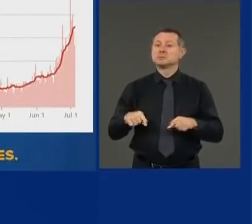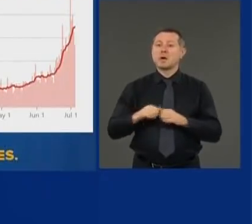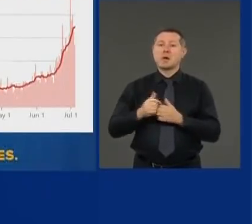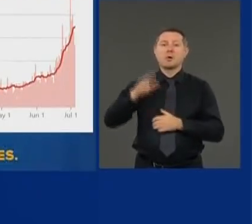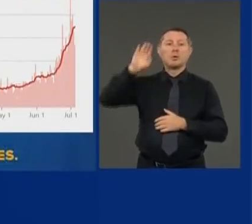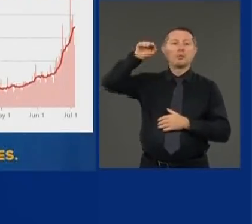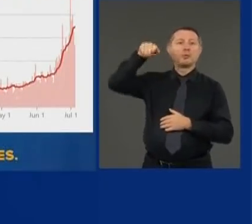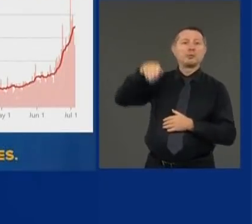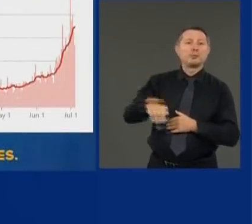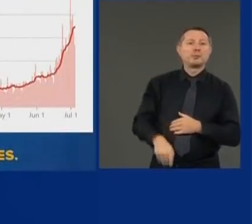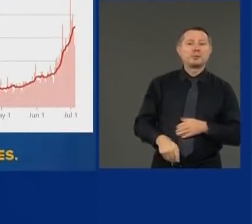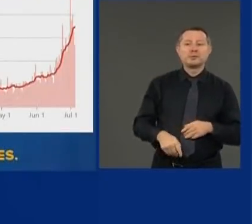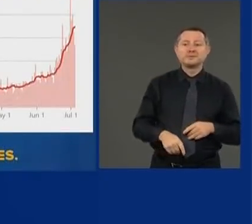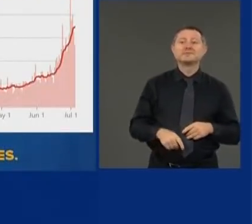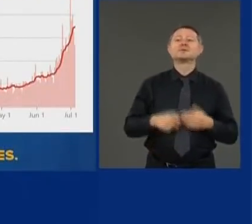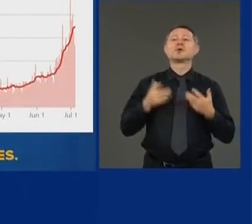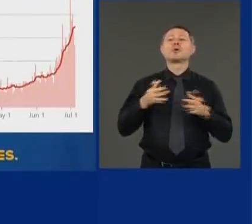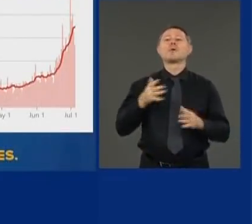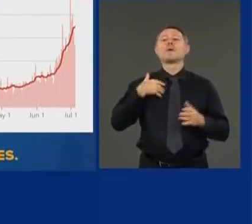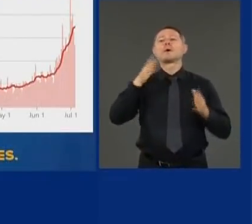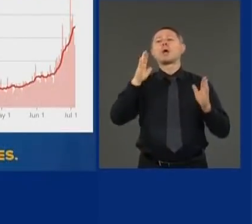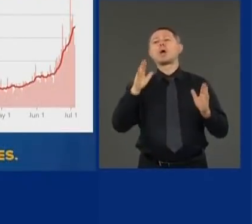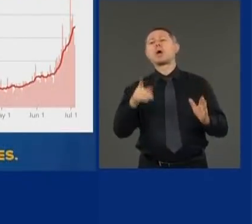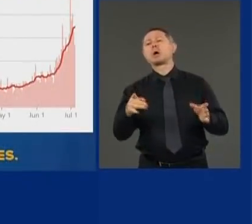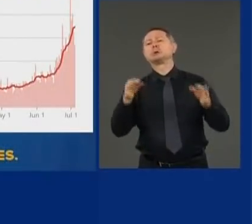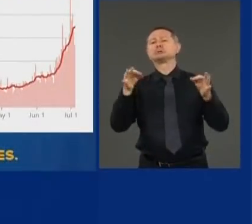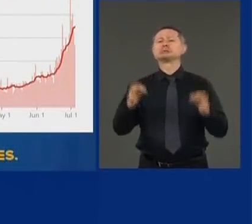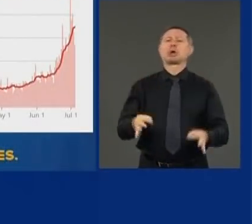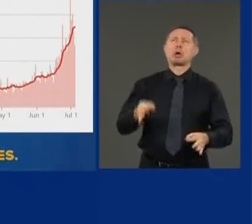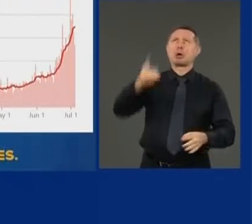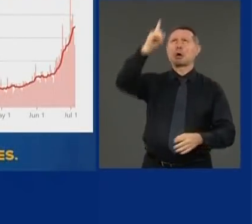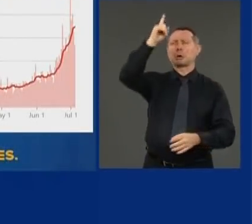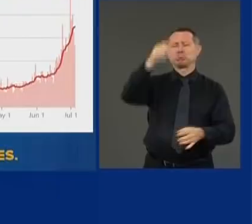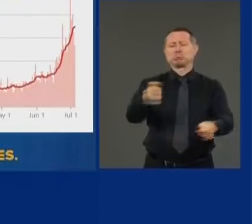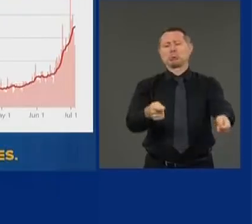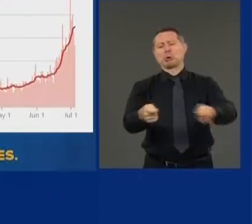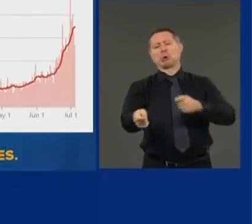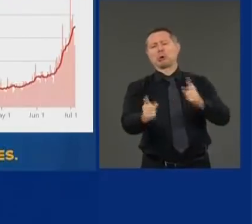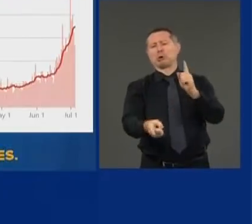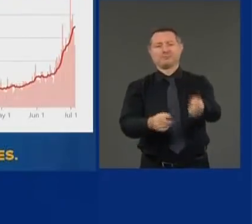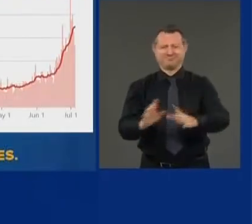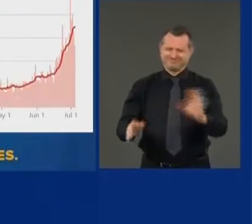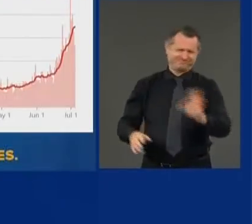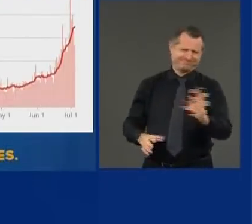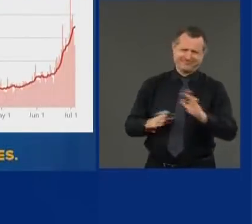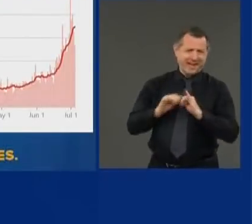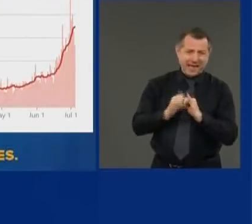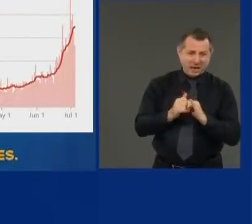JUST GOING TO CONTINUE. THAT MOUNTAIN, THAT DIDN'T JUST